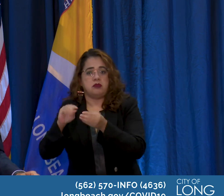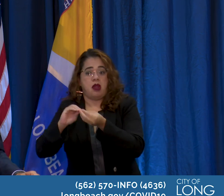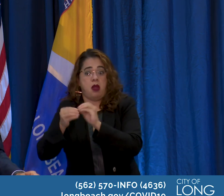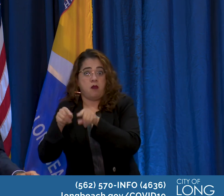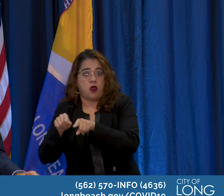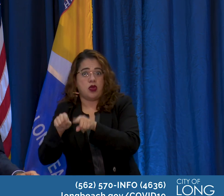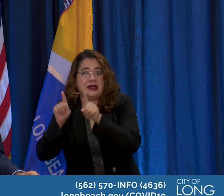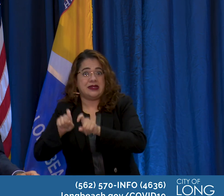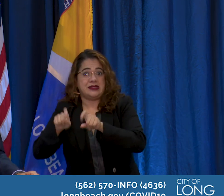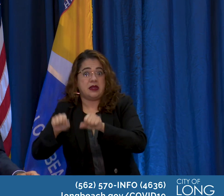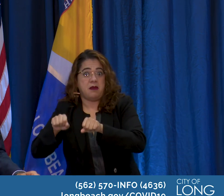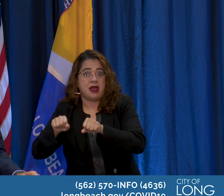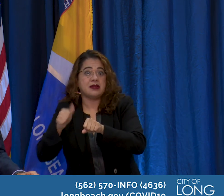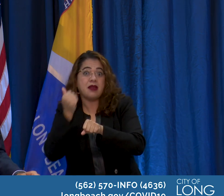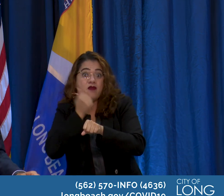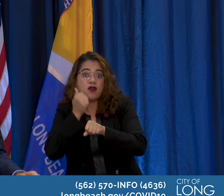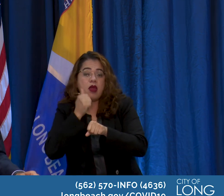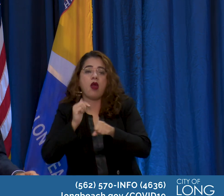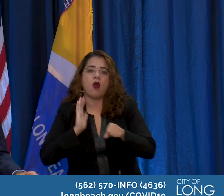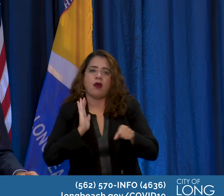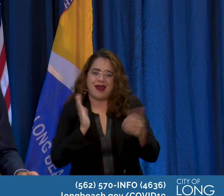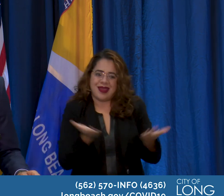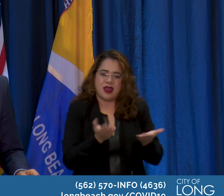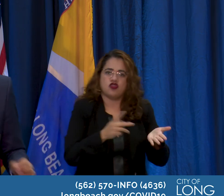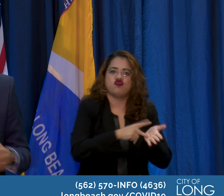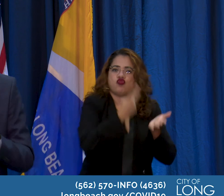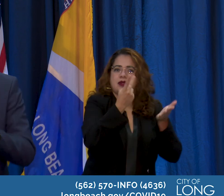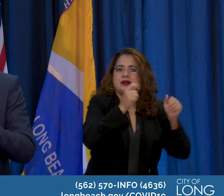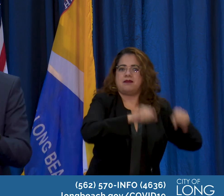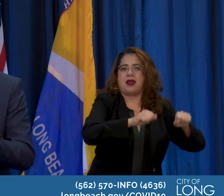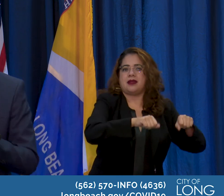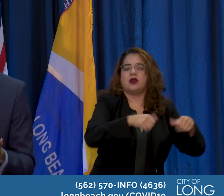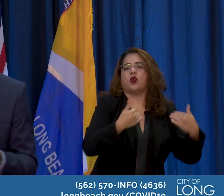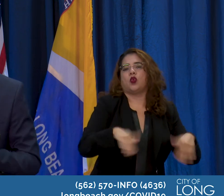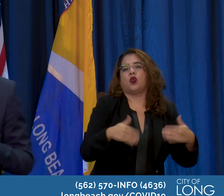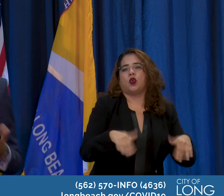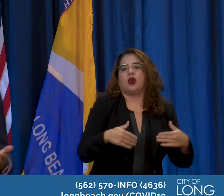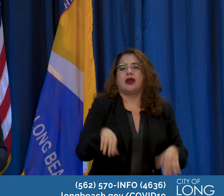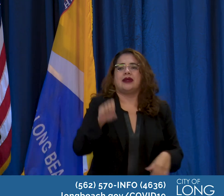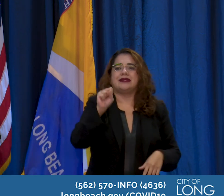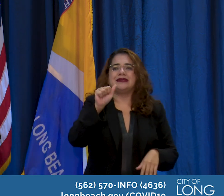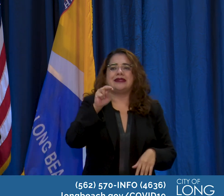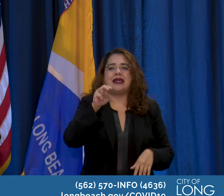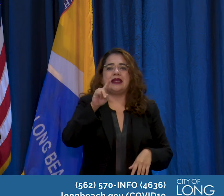So thank you and in fact, you're going to hear from Sandy and Sandy is obviously leads